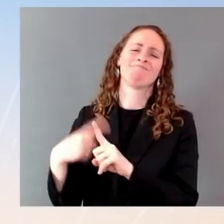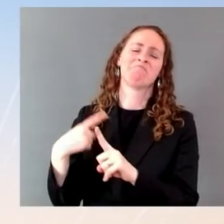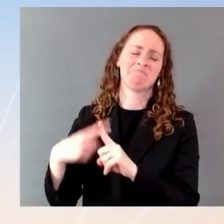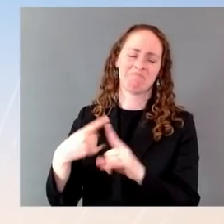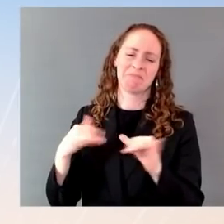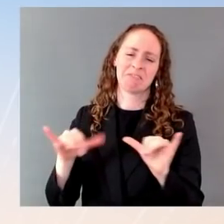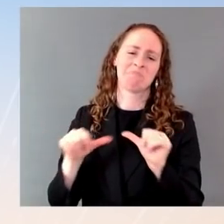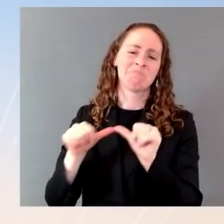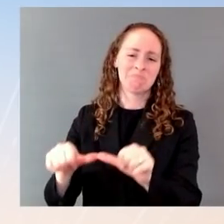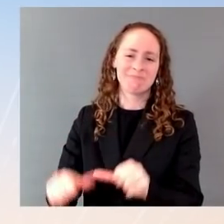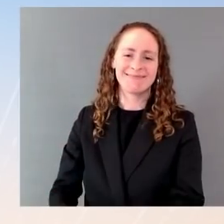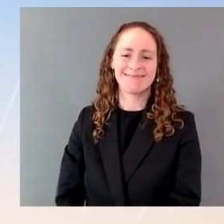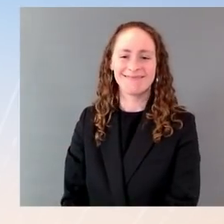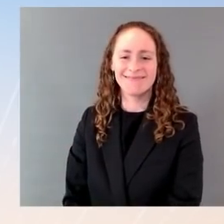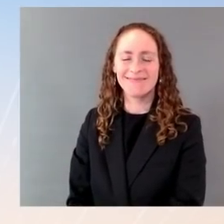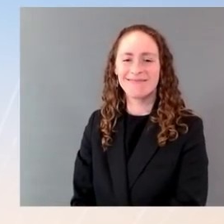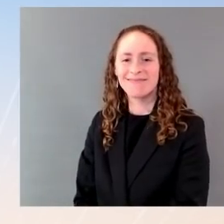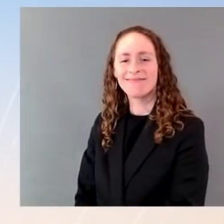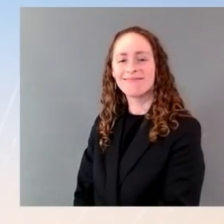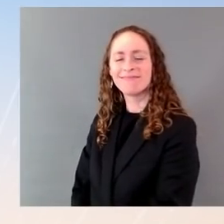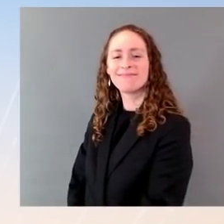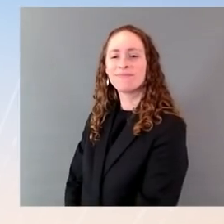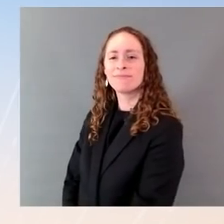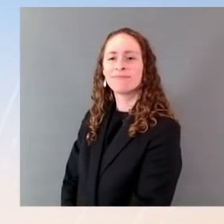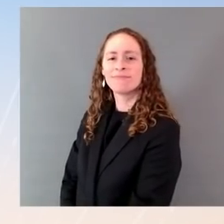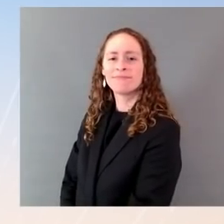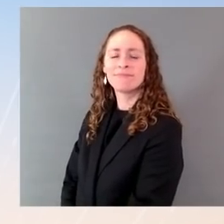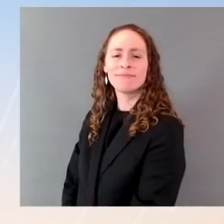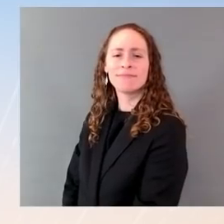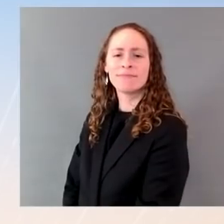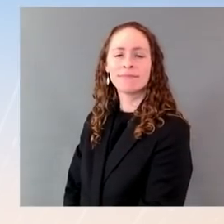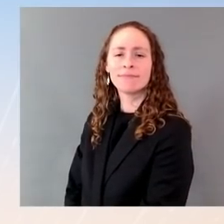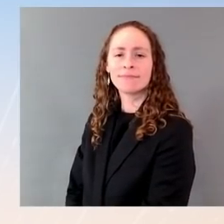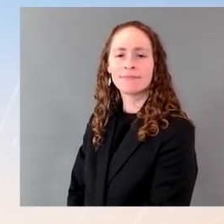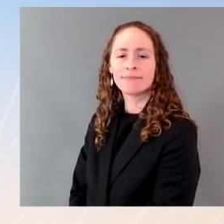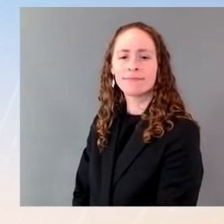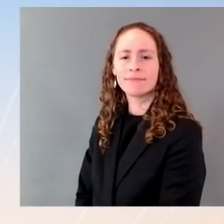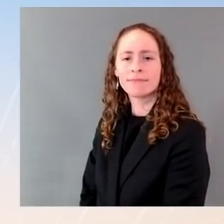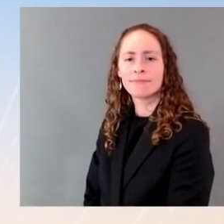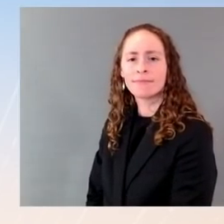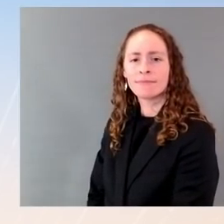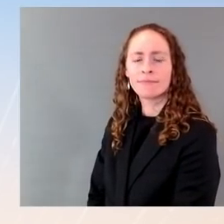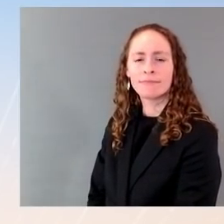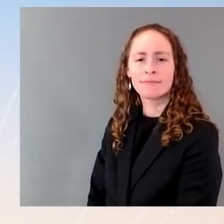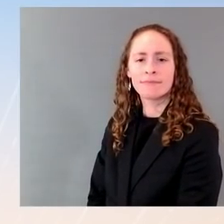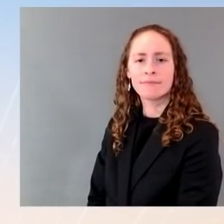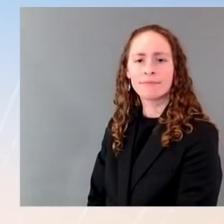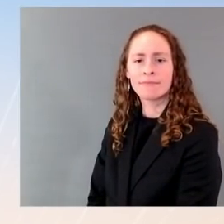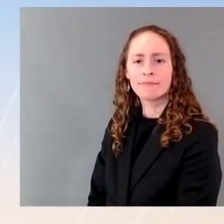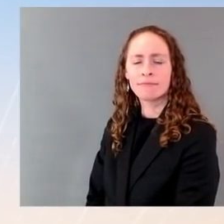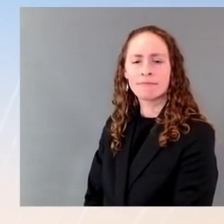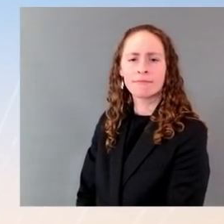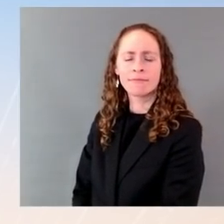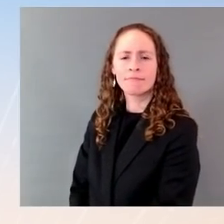gained any insight or understanding of cause? Ms. Psaki: We have, of course, seen those reports, Aamer, which I know were just out earlier today.